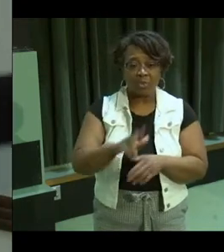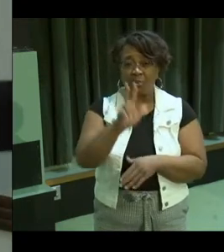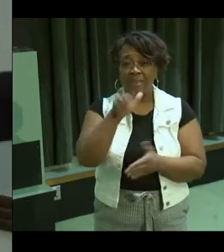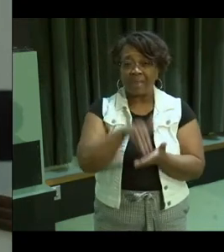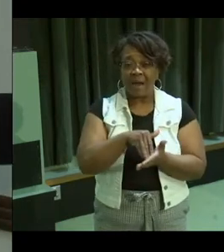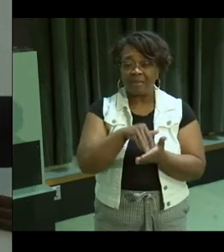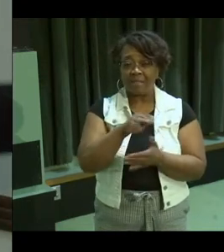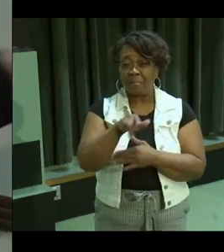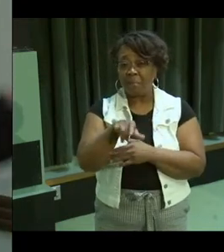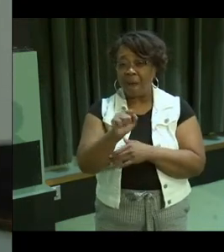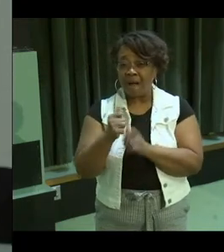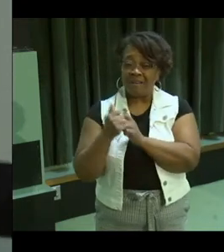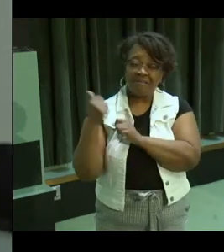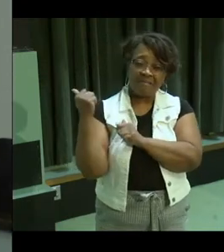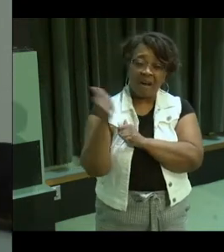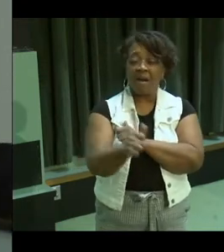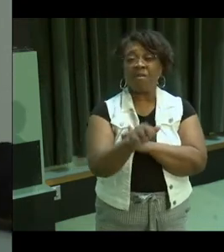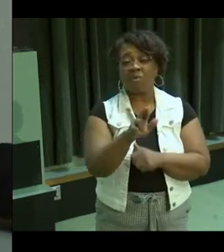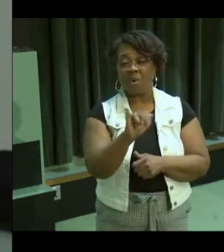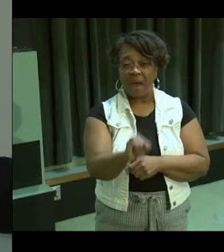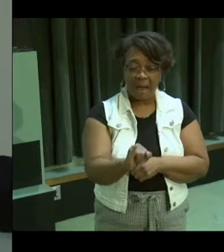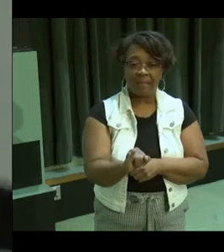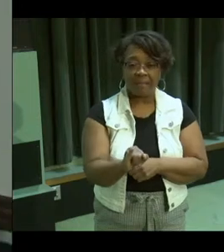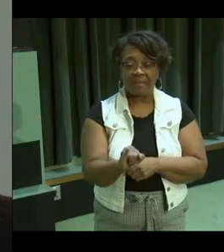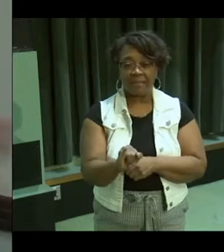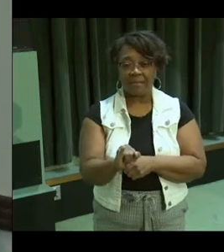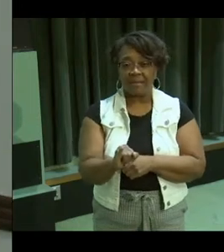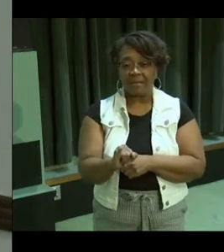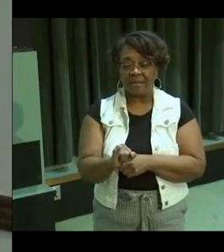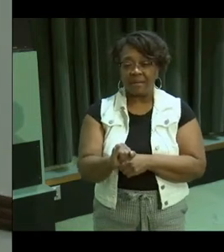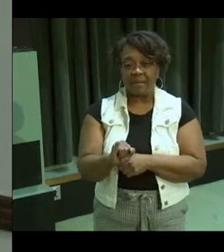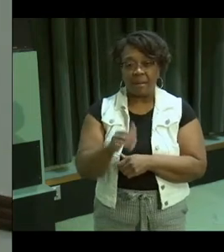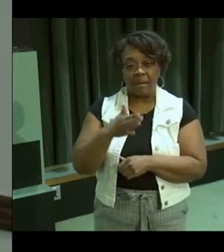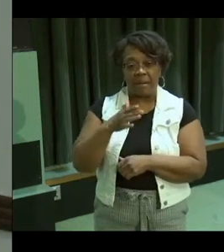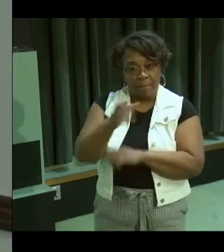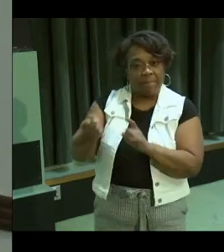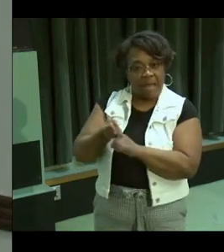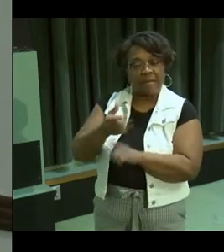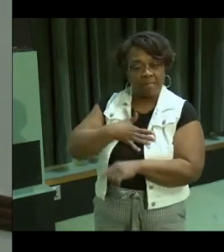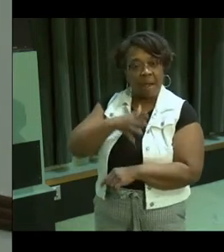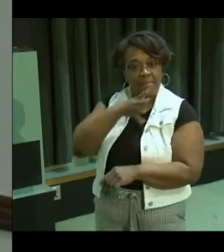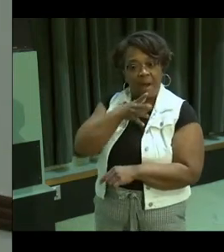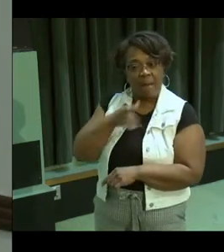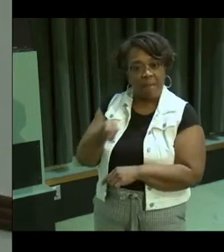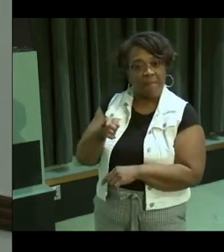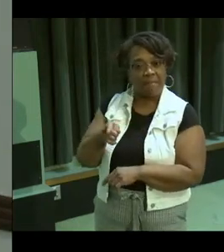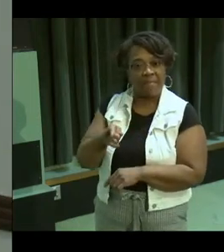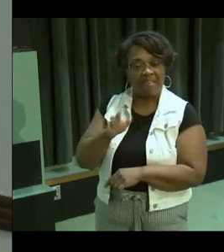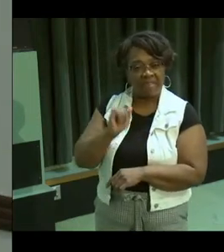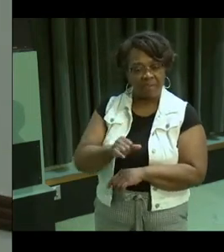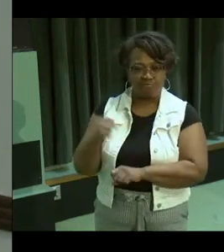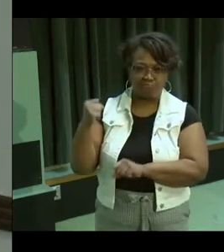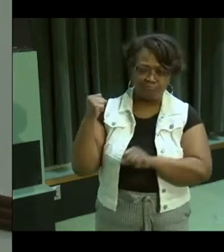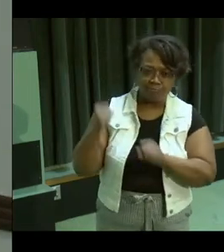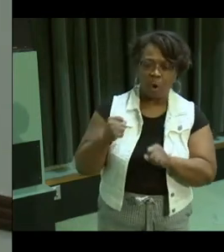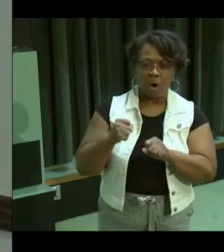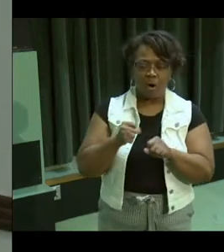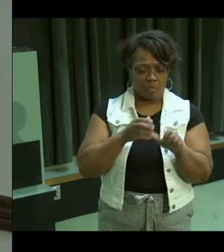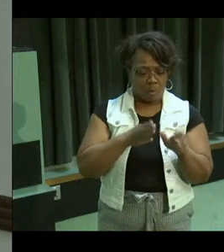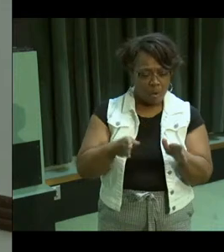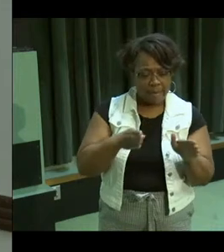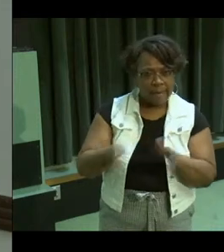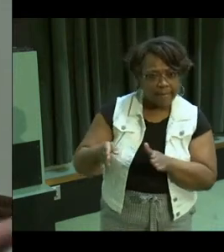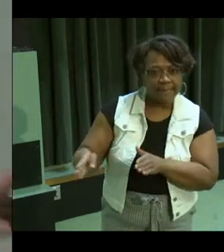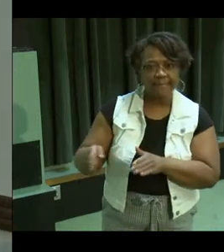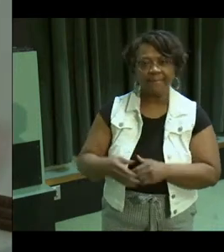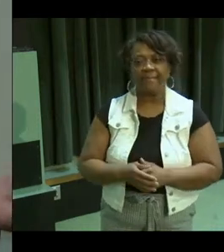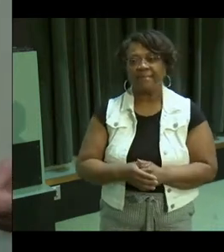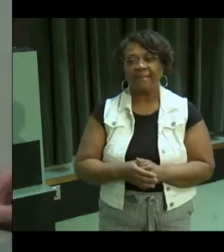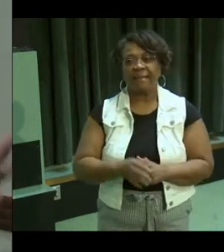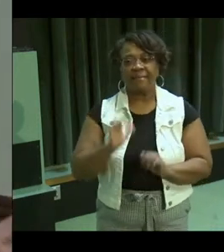Island. That moved my mother to